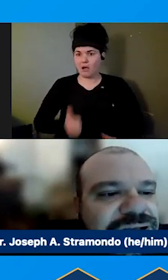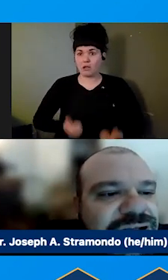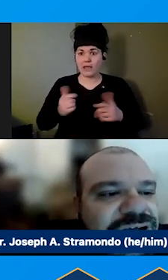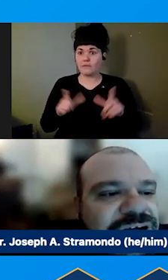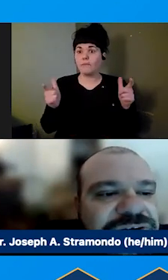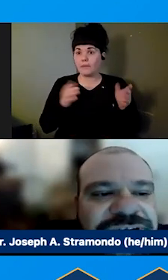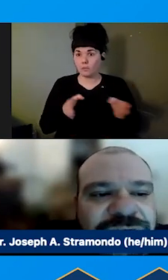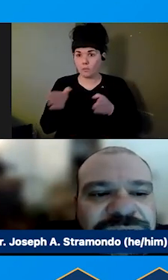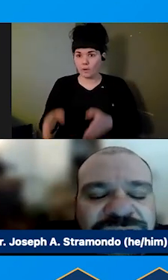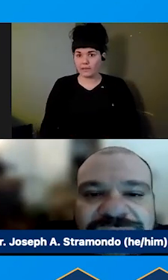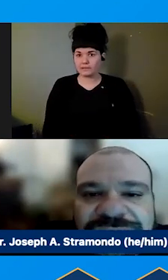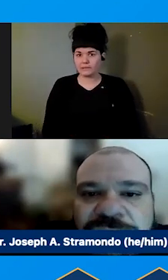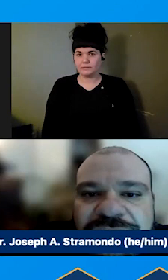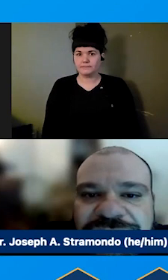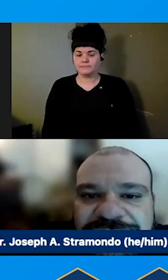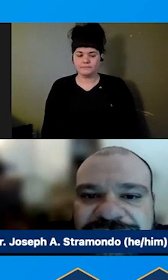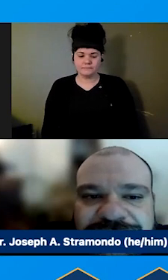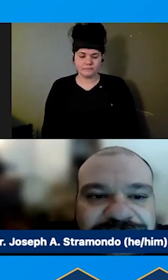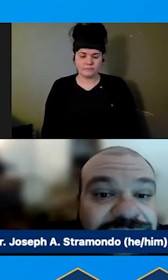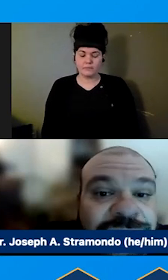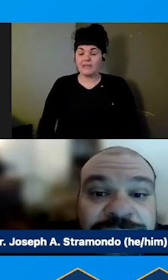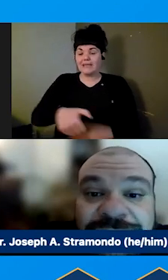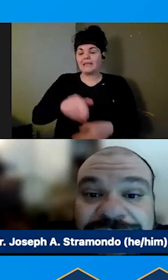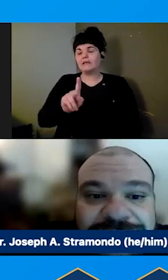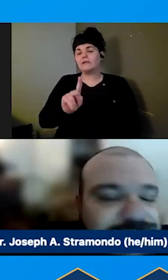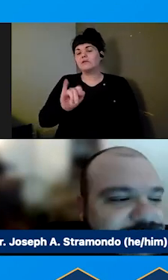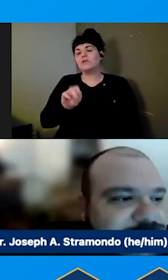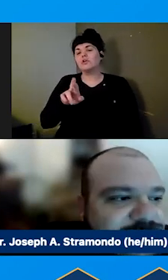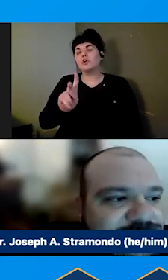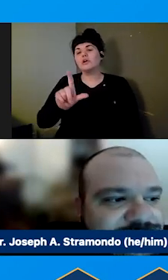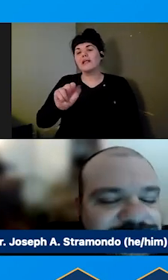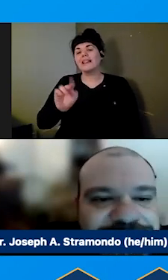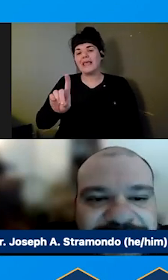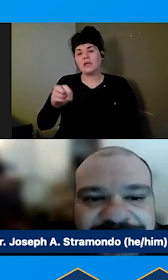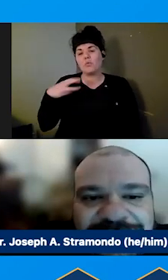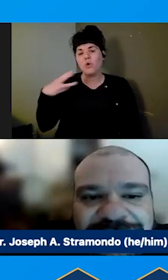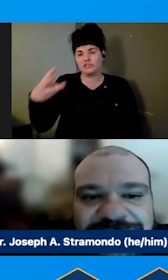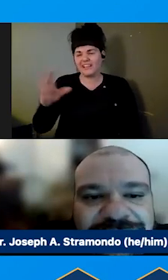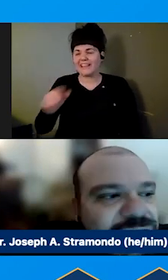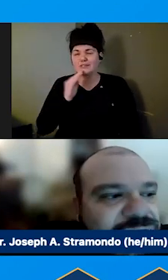virus stuff started impacting us. A nursing home in Kirkland,